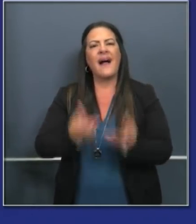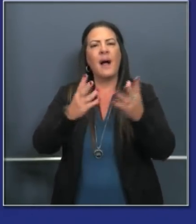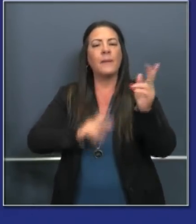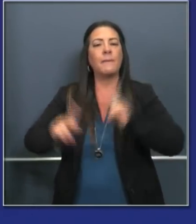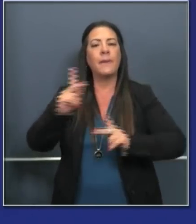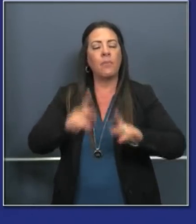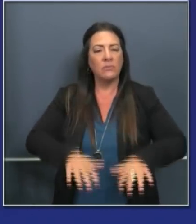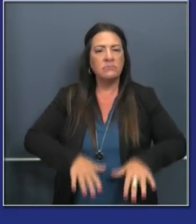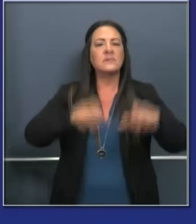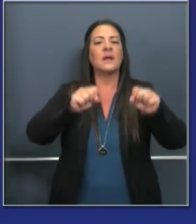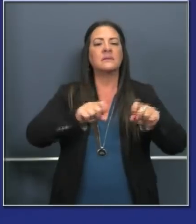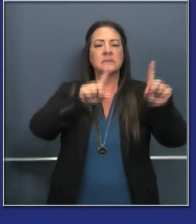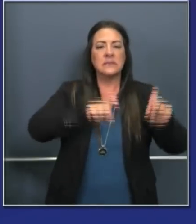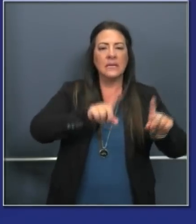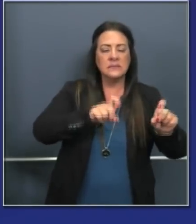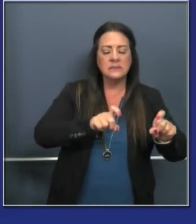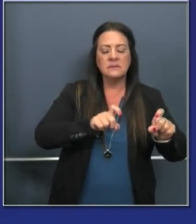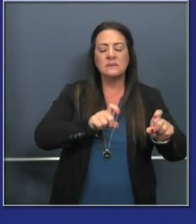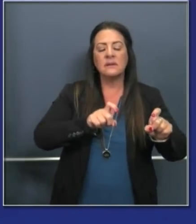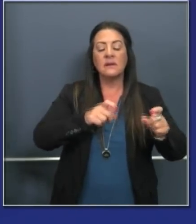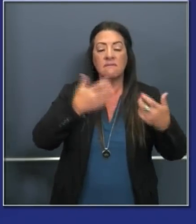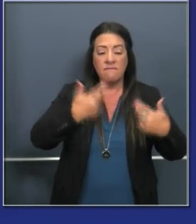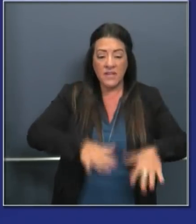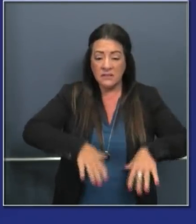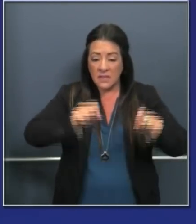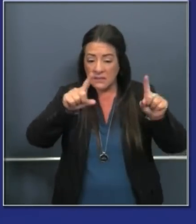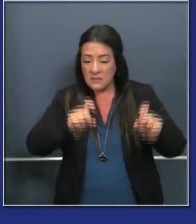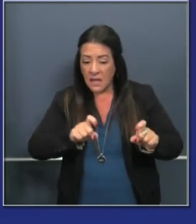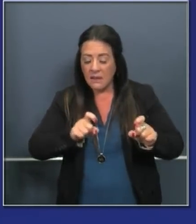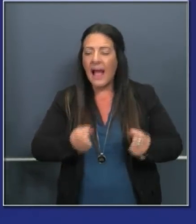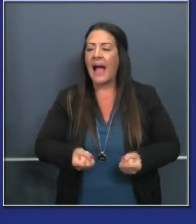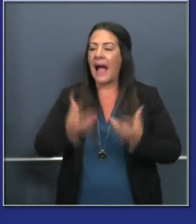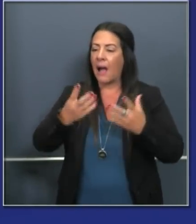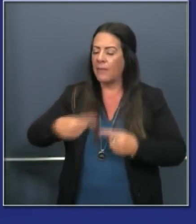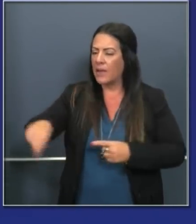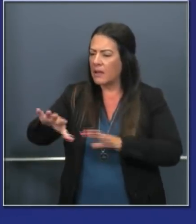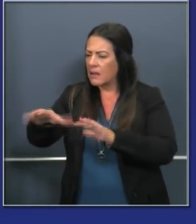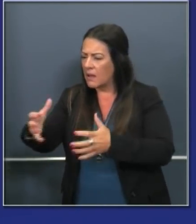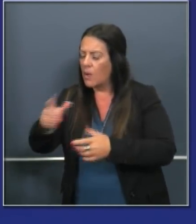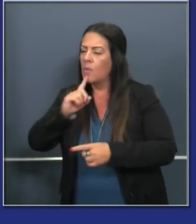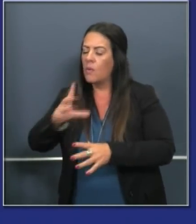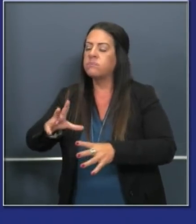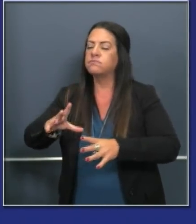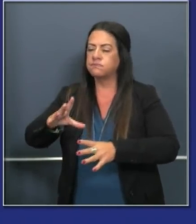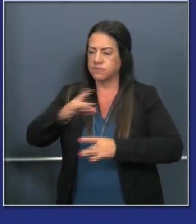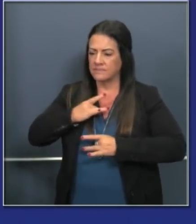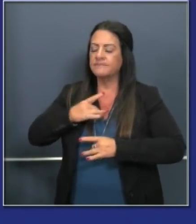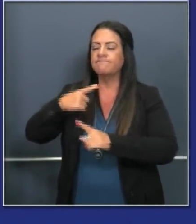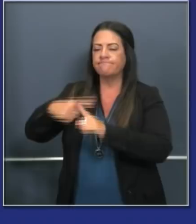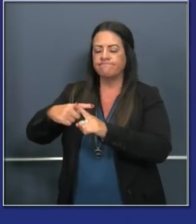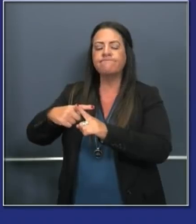HAVE TAKEN THE TIME TO WATCH THESE PRESENTATIONS THIS SLIDE REPRESENTS THE TOTAL NUMBER OF TESTS IN THE POSITIVITY RATE